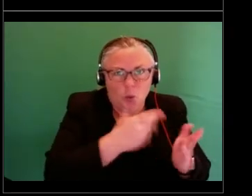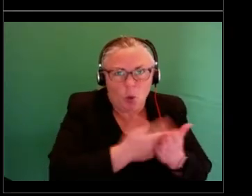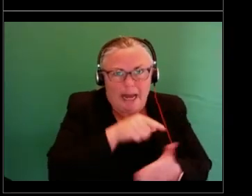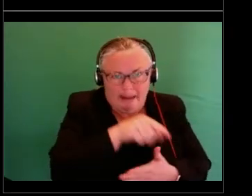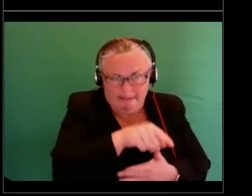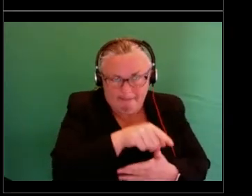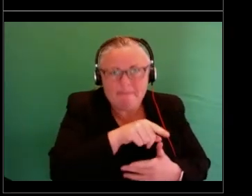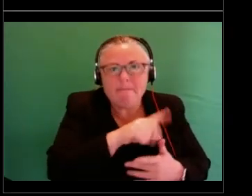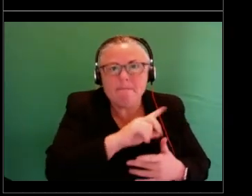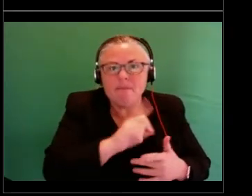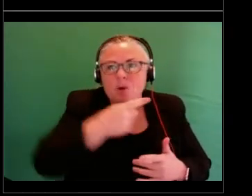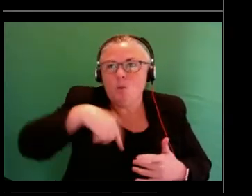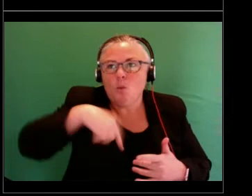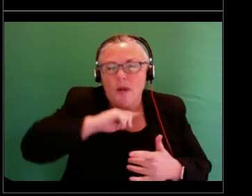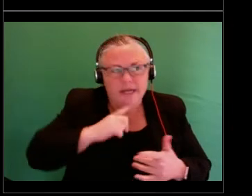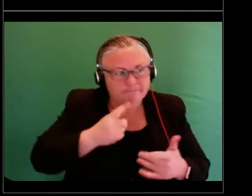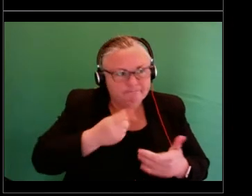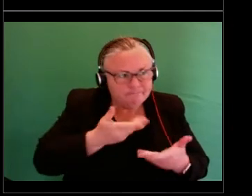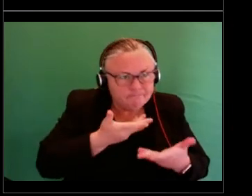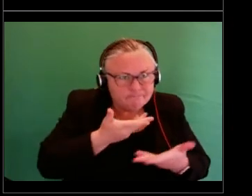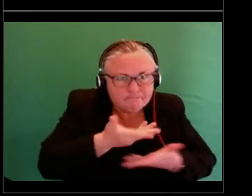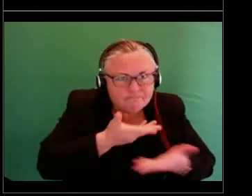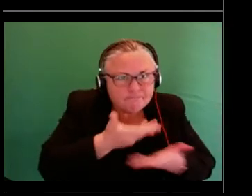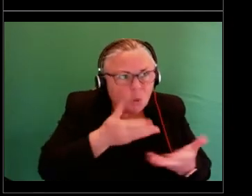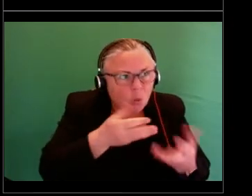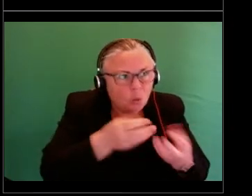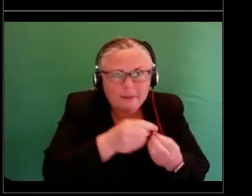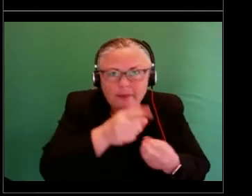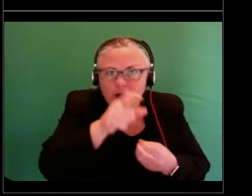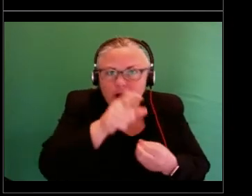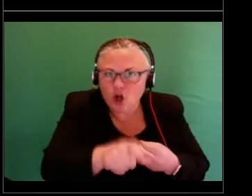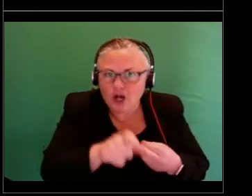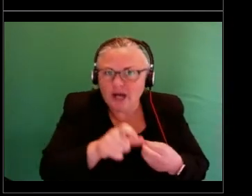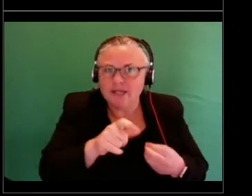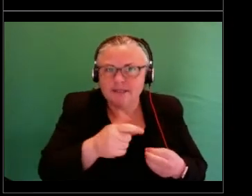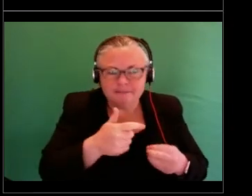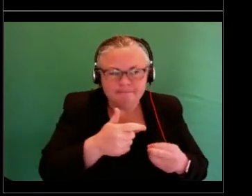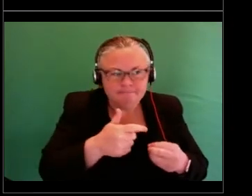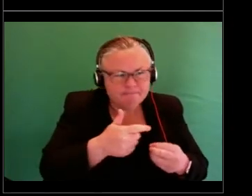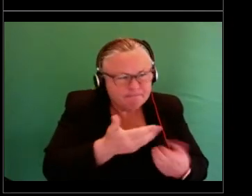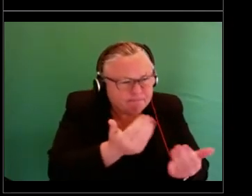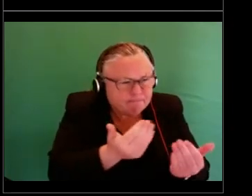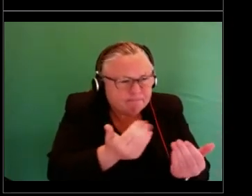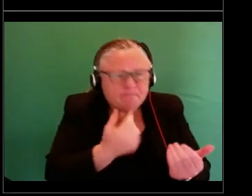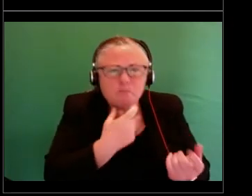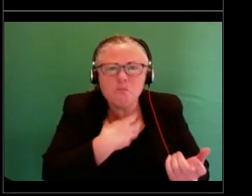us quickly identify what those issues may be for the client. Again, these are our contact details, our 1300 numbers there.